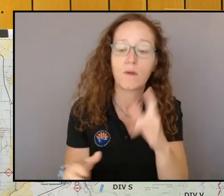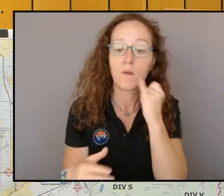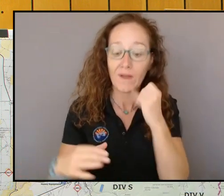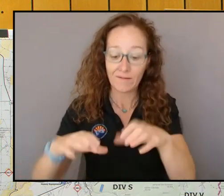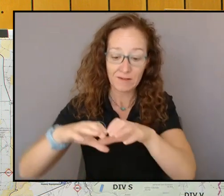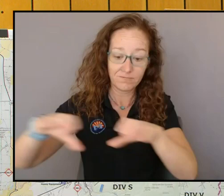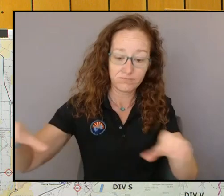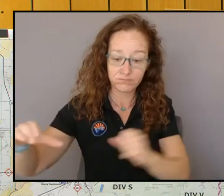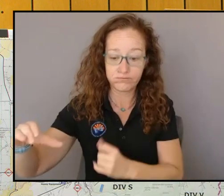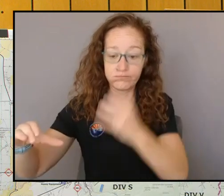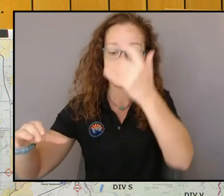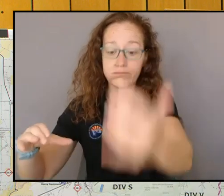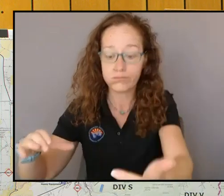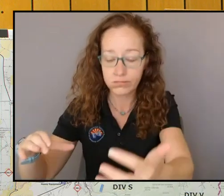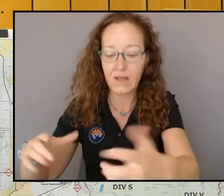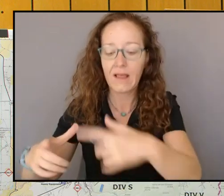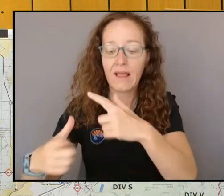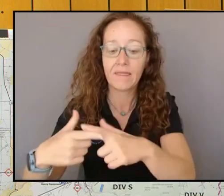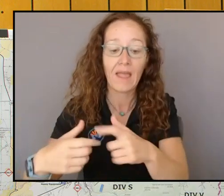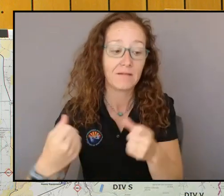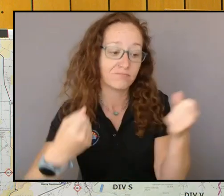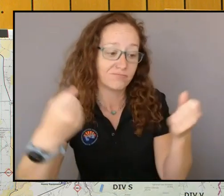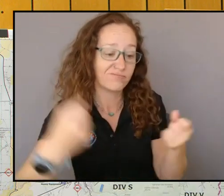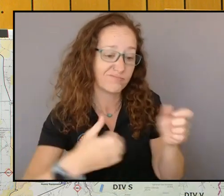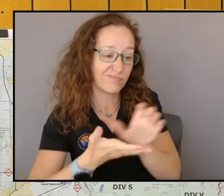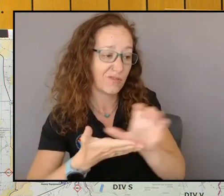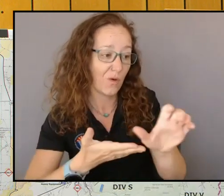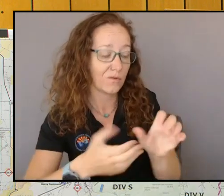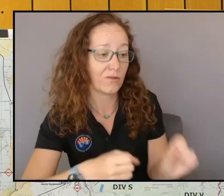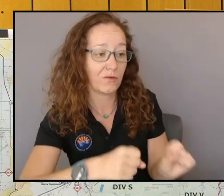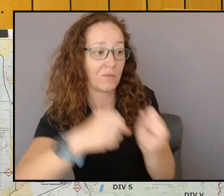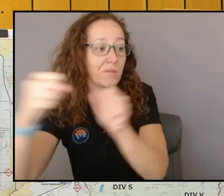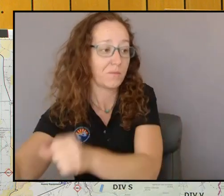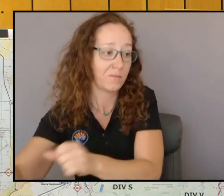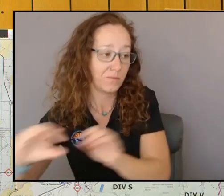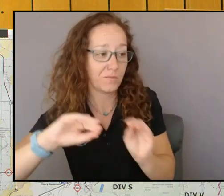the fire-- if we're able to you know use helicopters to